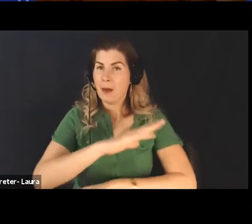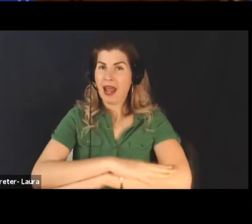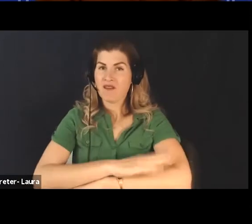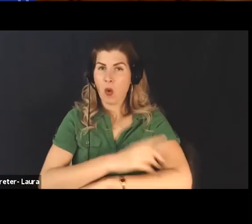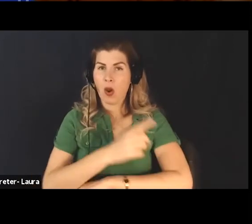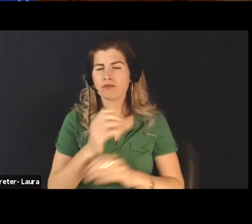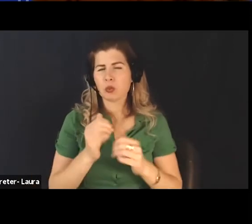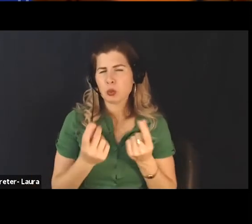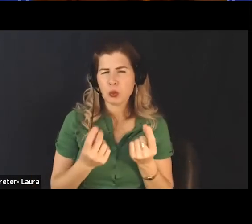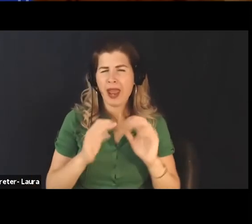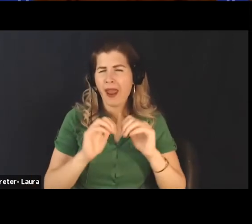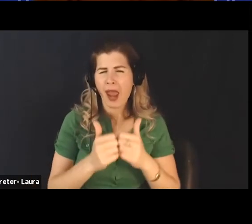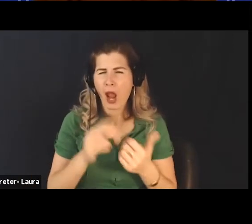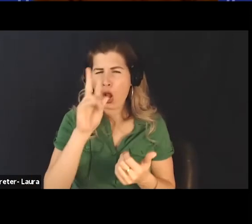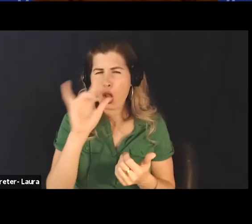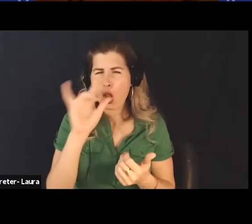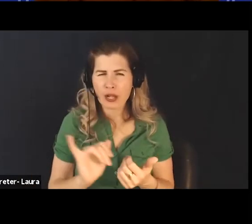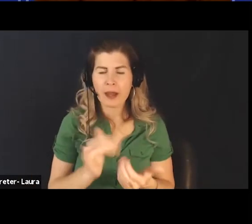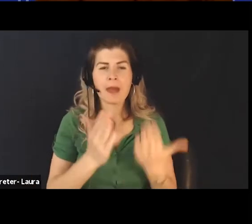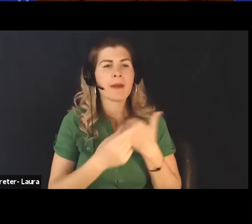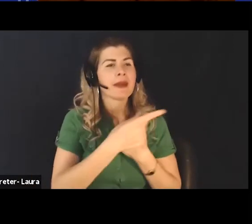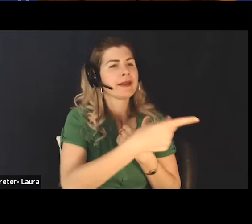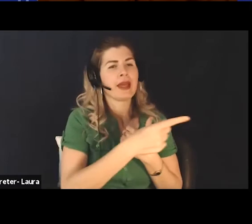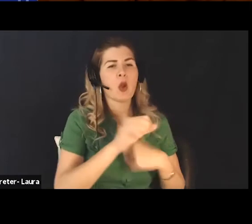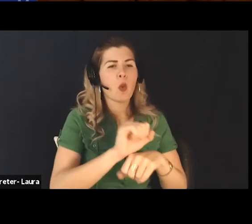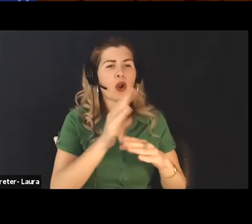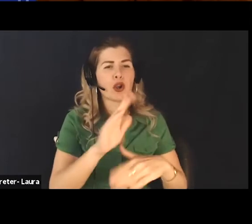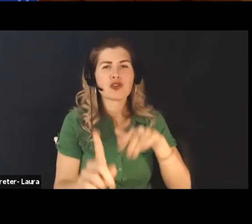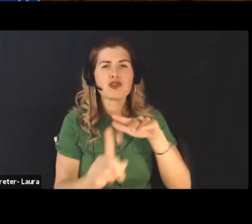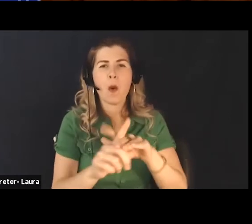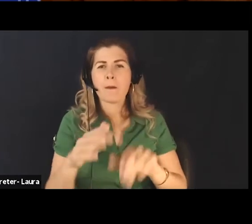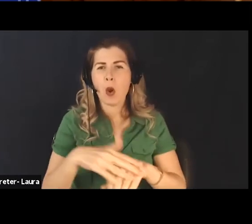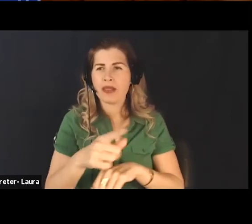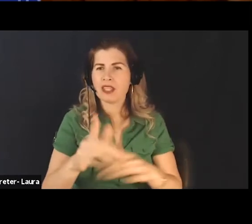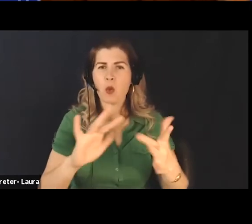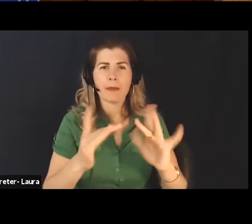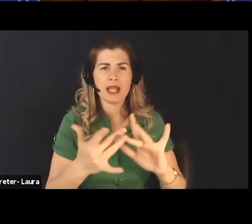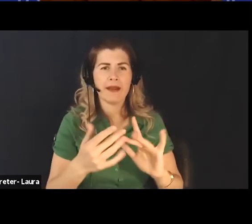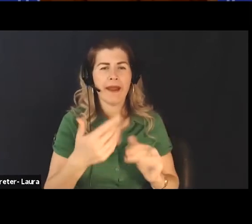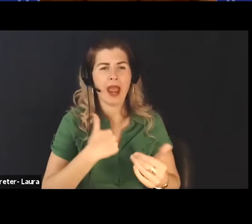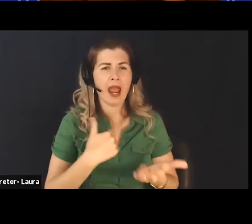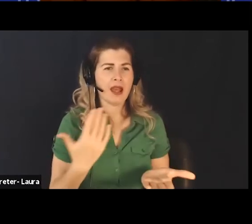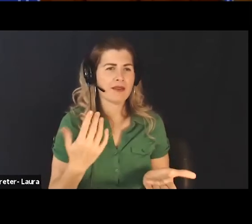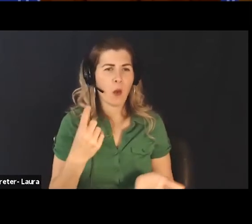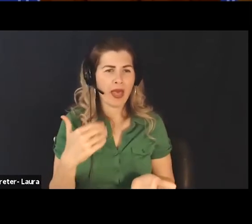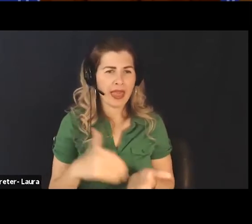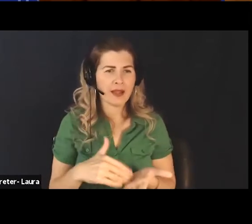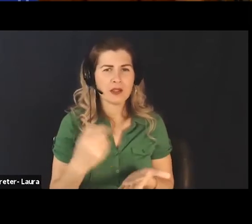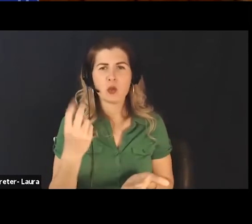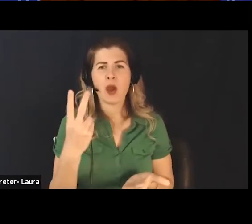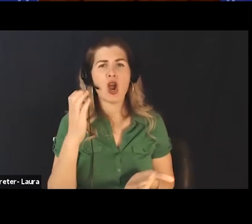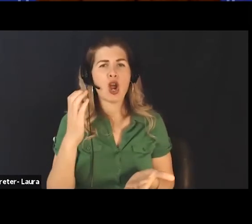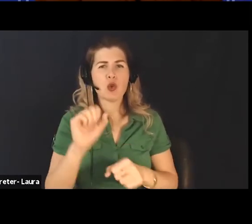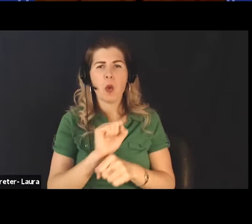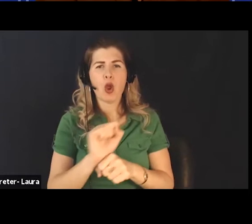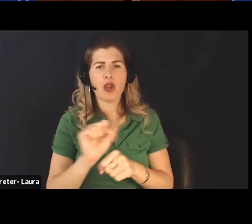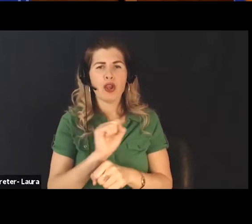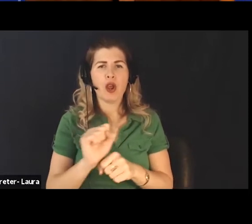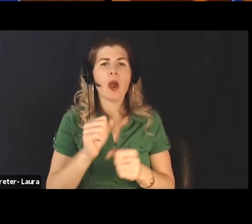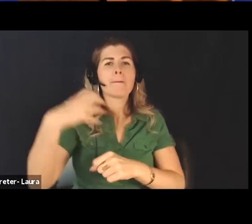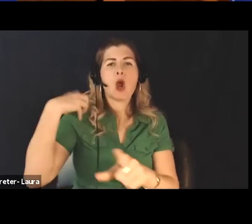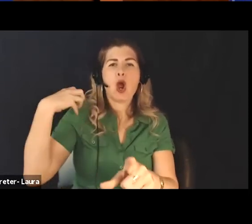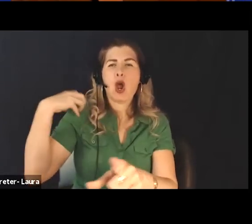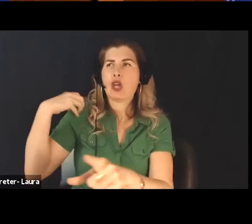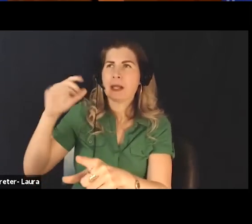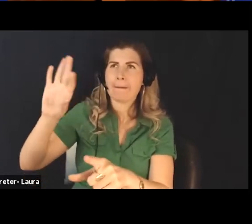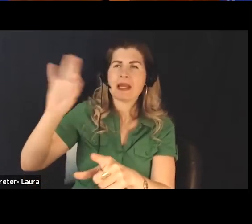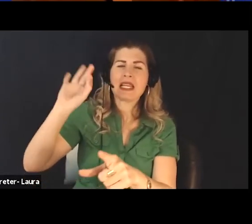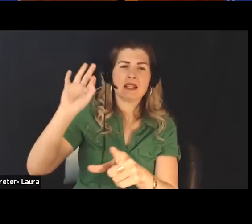the way the platform works is like says a worker might show up on the Amazon Mechanical Turk website, and they have thousand here 1200 employers they could potentially choose from.